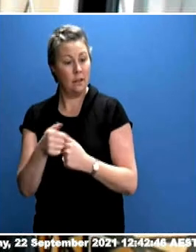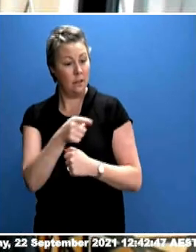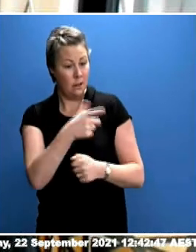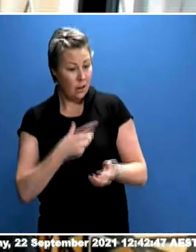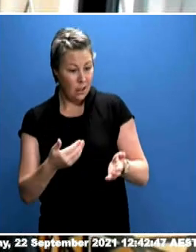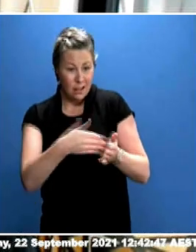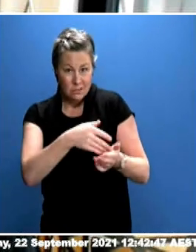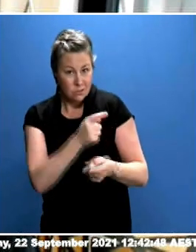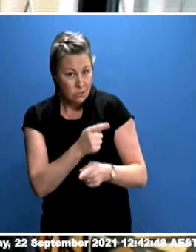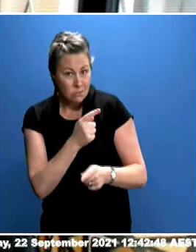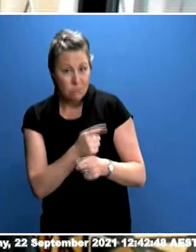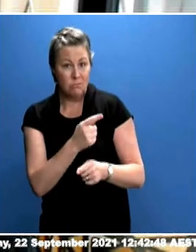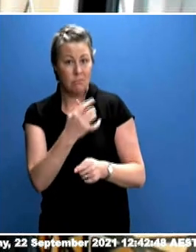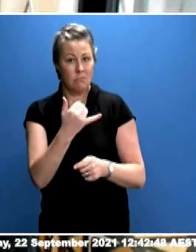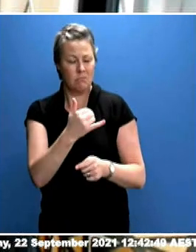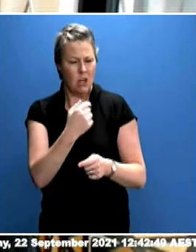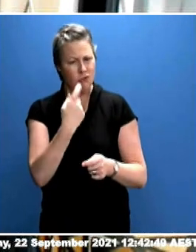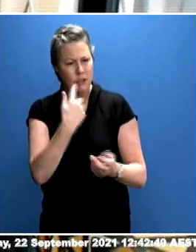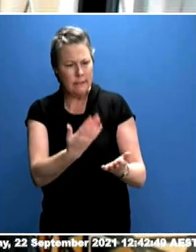and whether we could get as much information as possible?